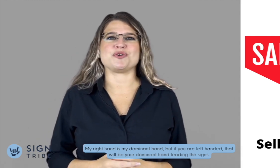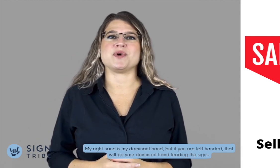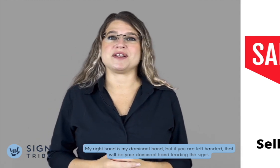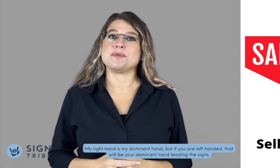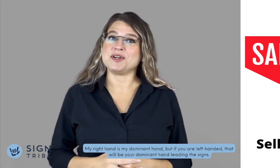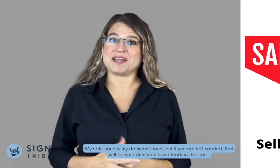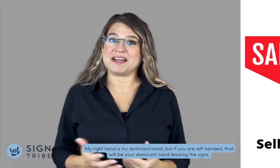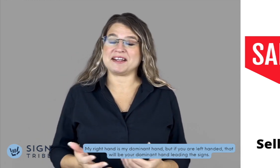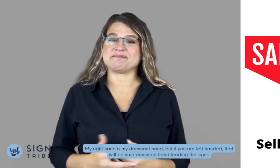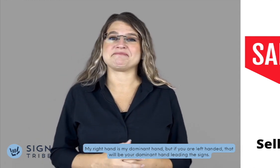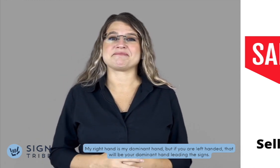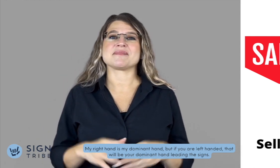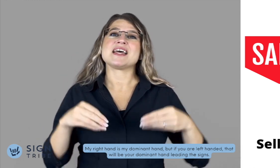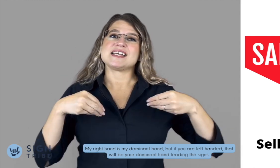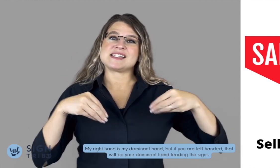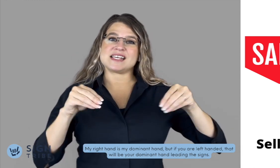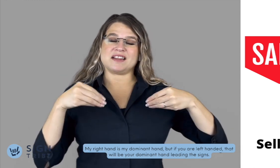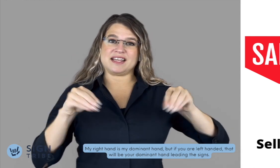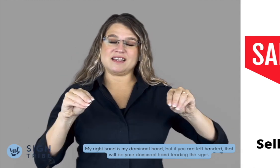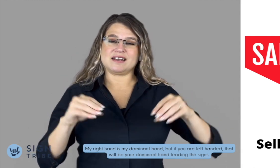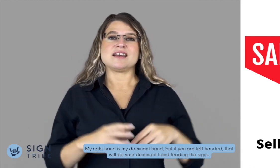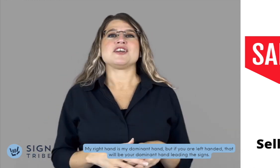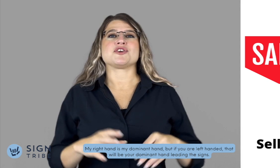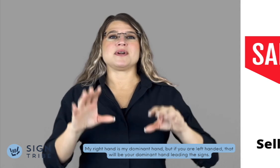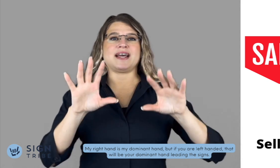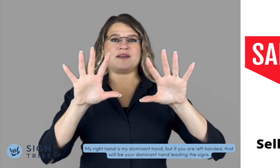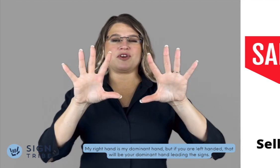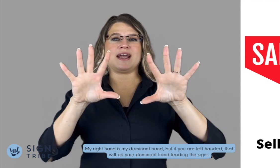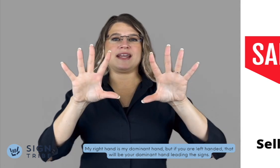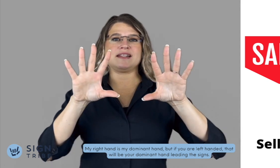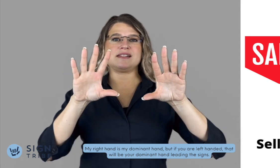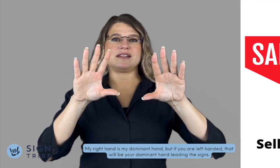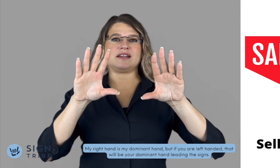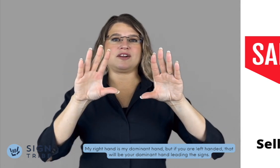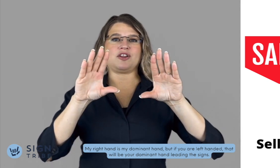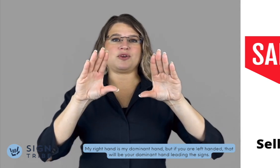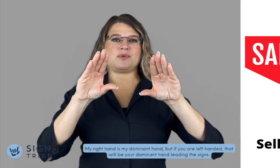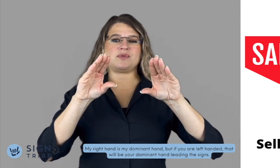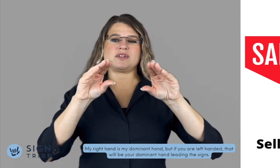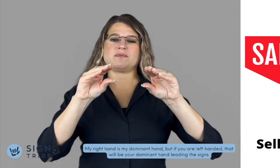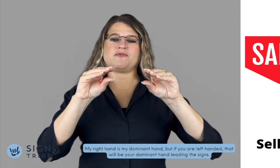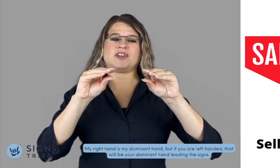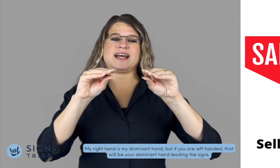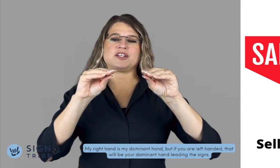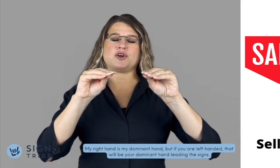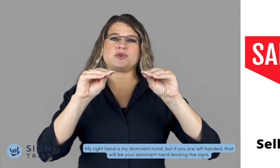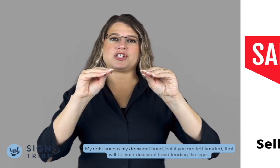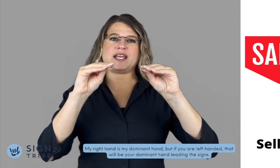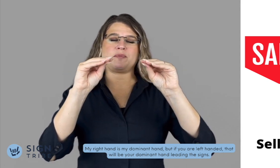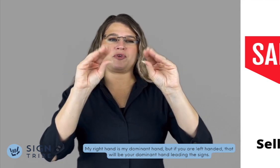when communicating. Selling. You're going to have your hands in a closed flat O shape with